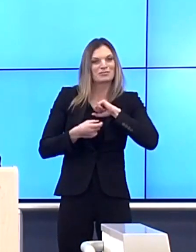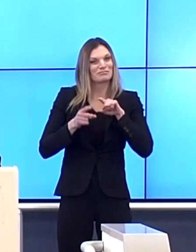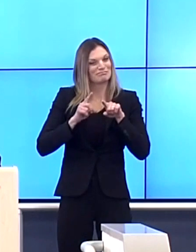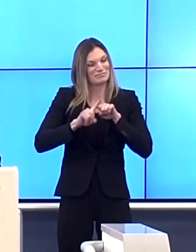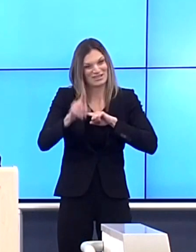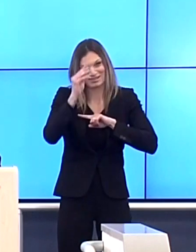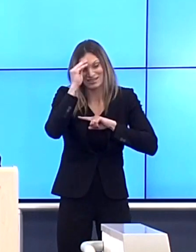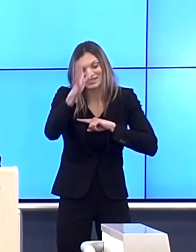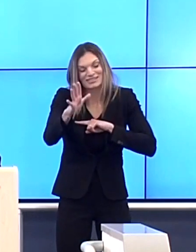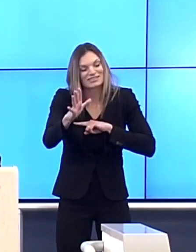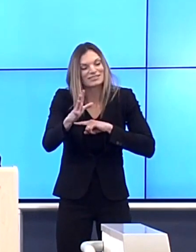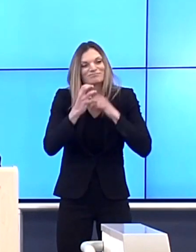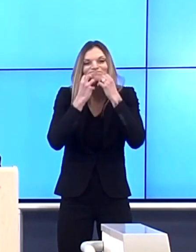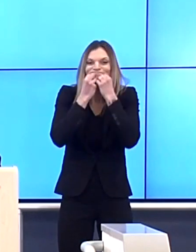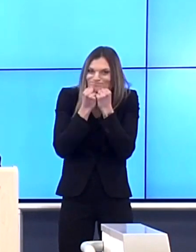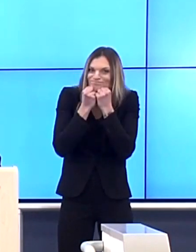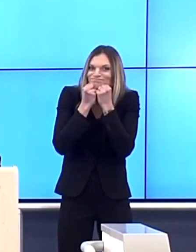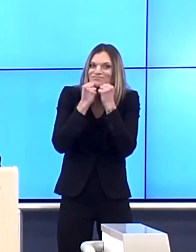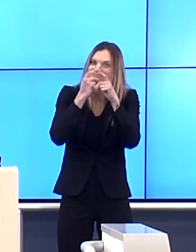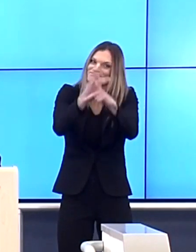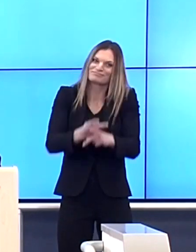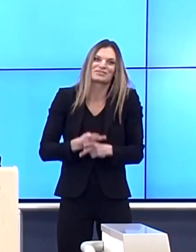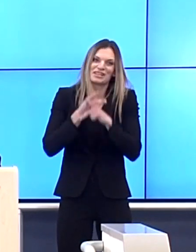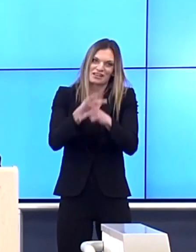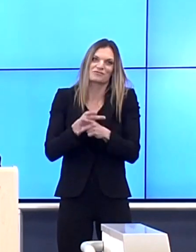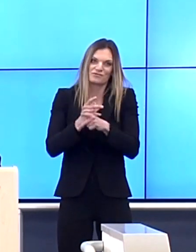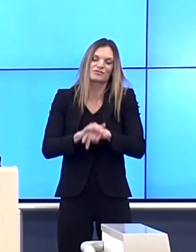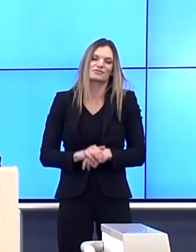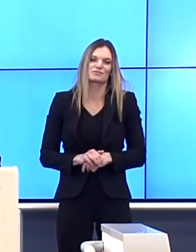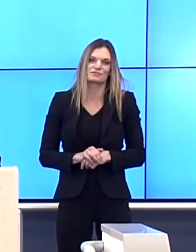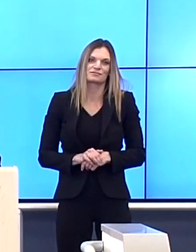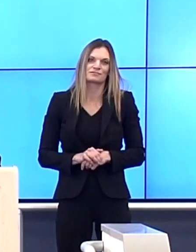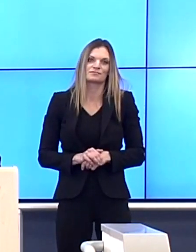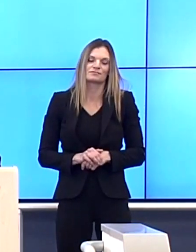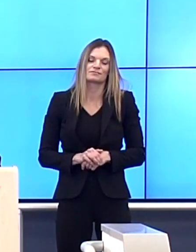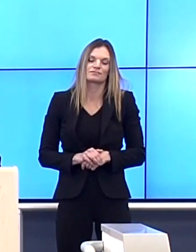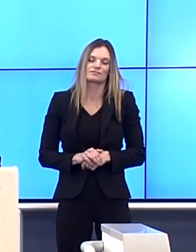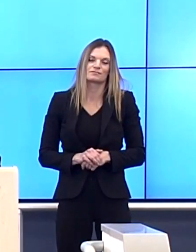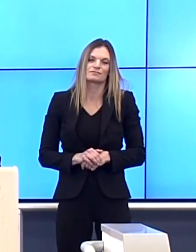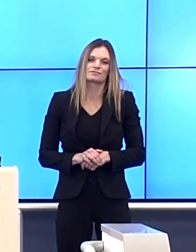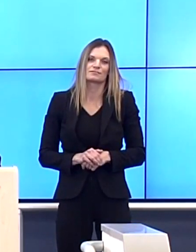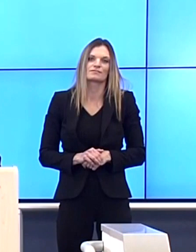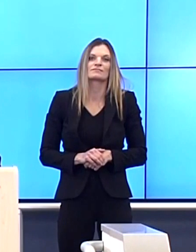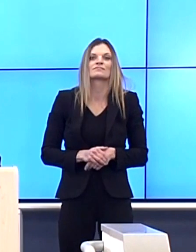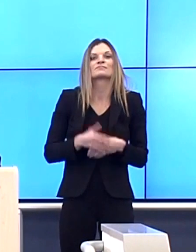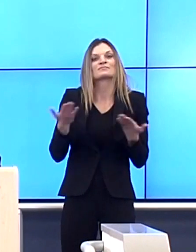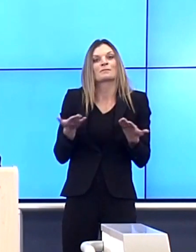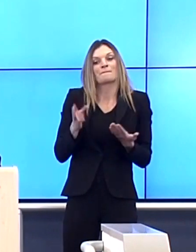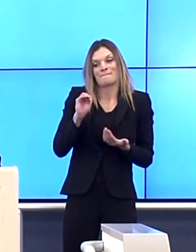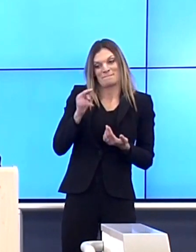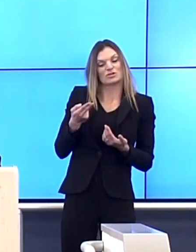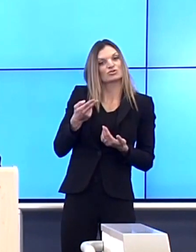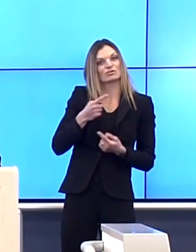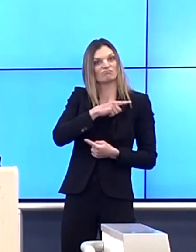MAKE THE DIFFICULT, BUT RIGHT, CHOICE, BECAUSE IT’S ULTIMATELY CHOICE, BECAUSE IT’S ULTIMATELY GOING TO BE IN THE LONG TERM GOING TO BE IN THE LONG TERM BENEFIT OF EVERYONE THAT YOU BENEFIT OF EVERYONE THAT YOU LOVE.